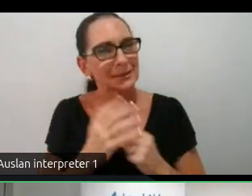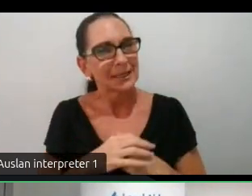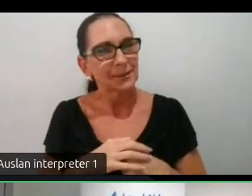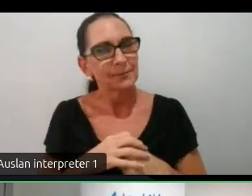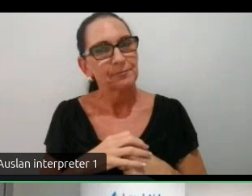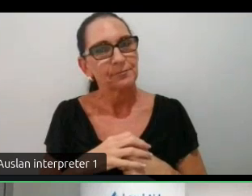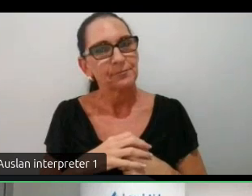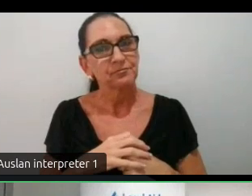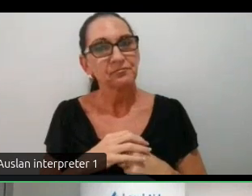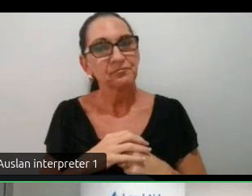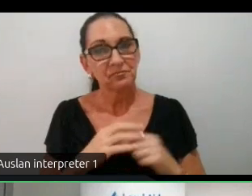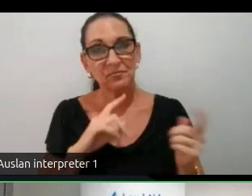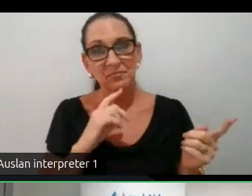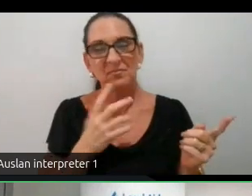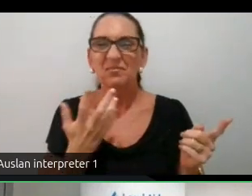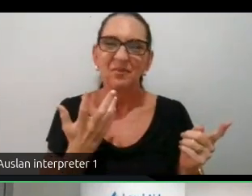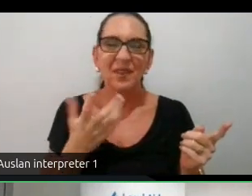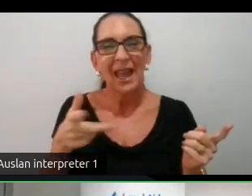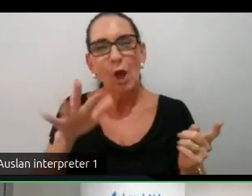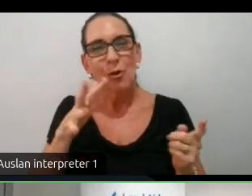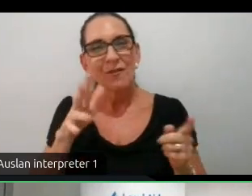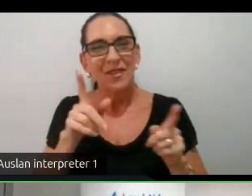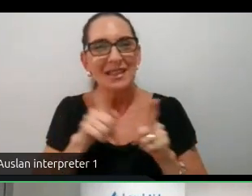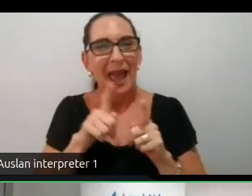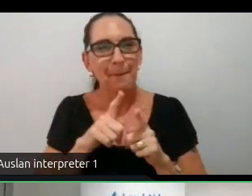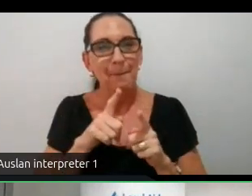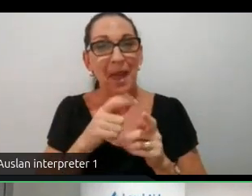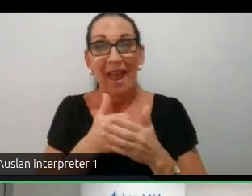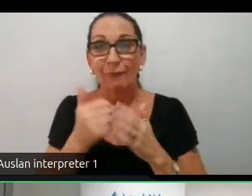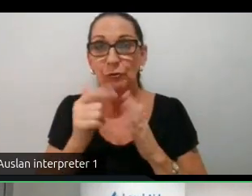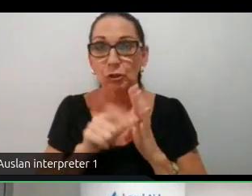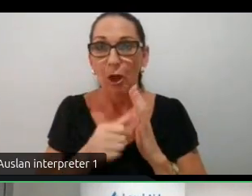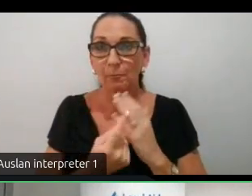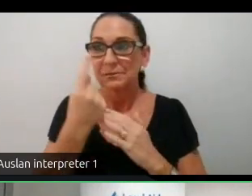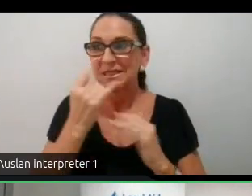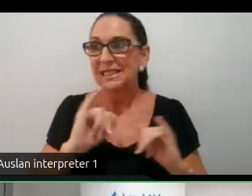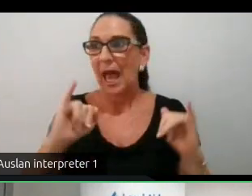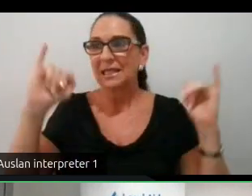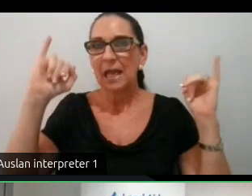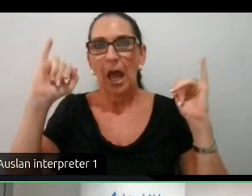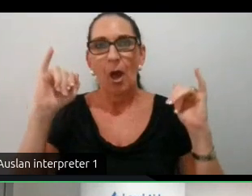Yeah. I find uh you know the thought of the same every time there's a disaster or a significant